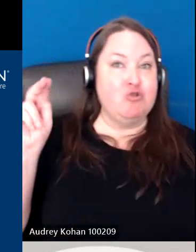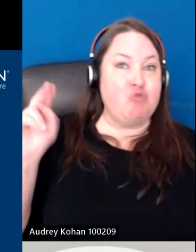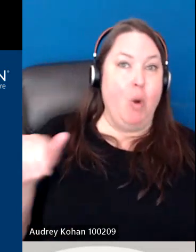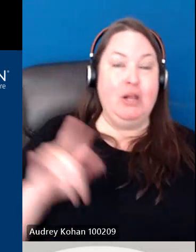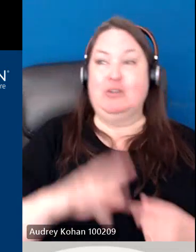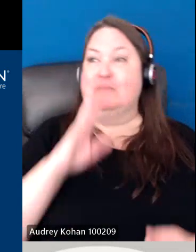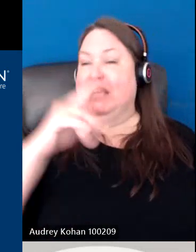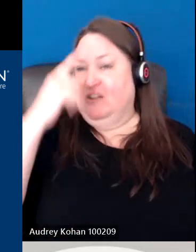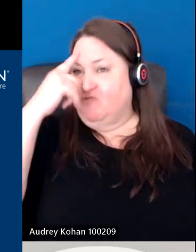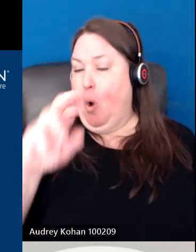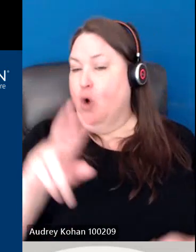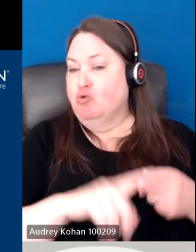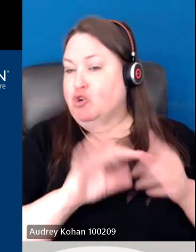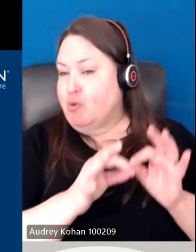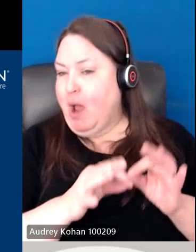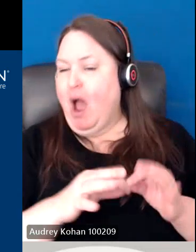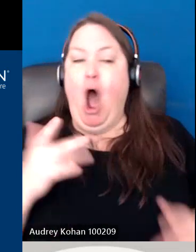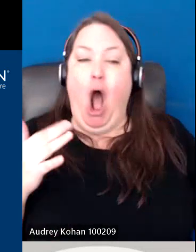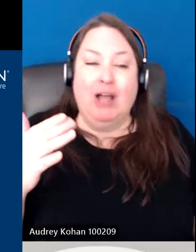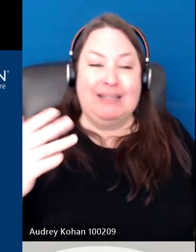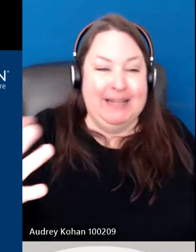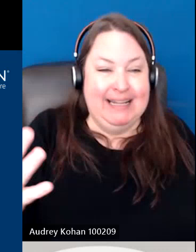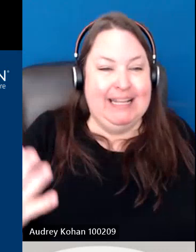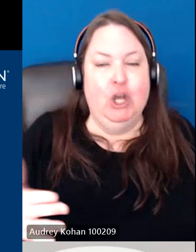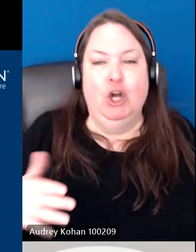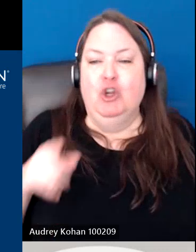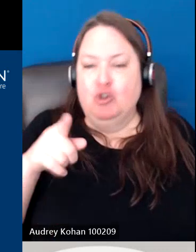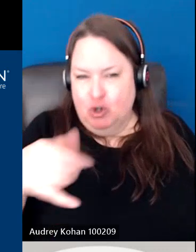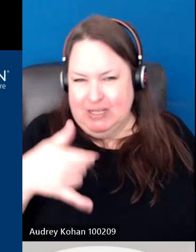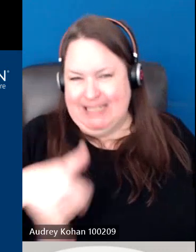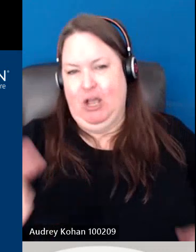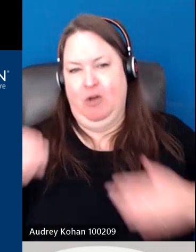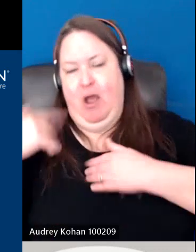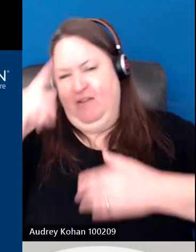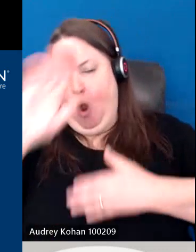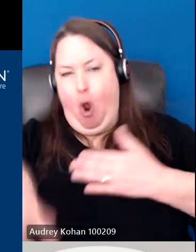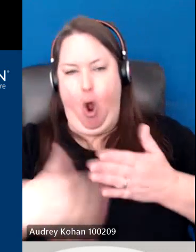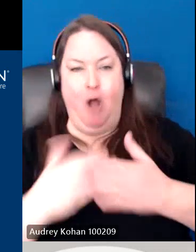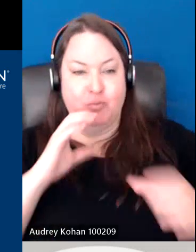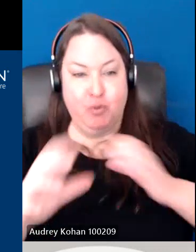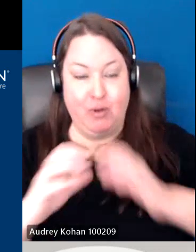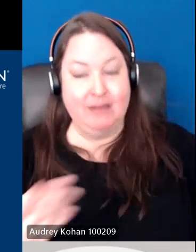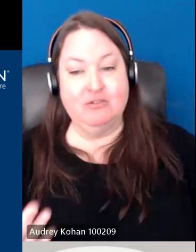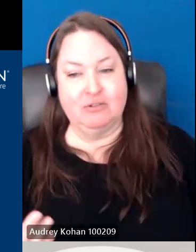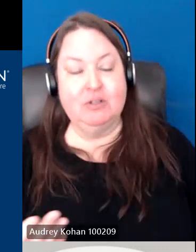to interpret ultimately you are still responsible for all of the communication so to address this